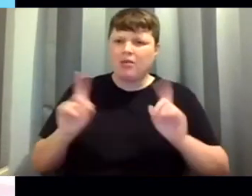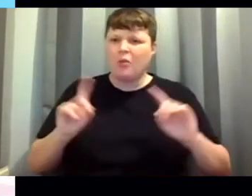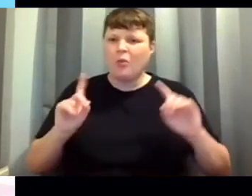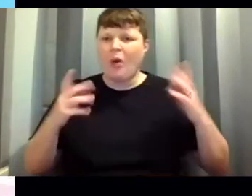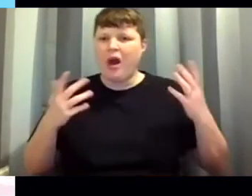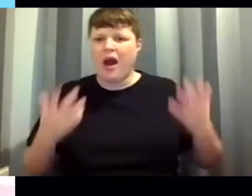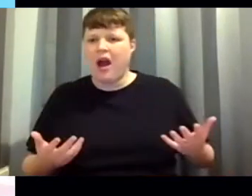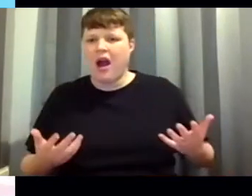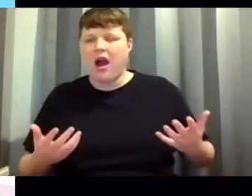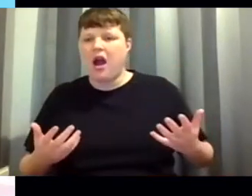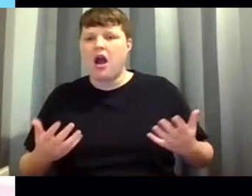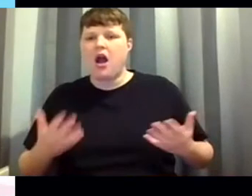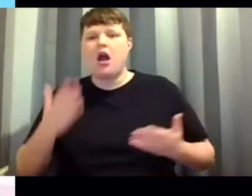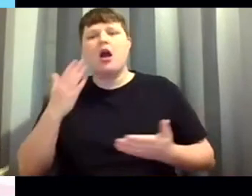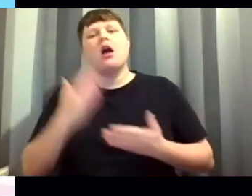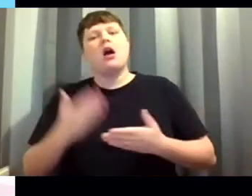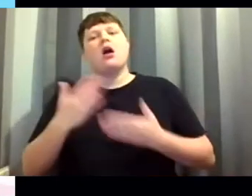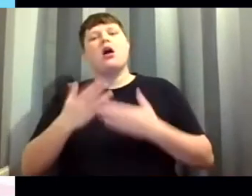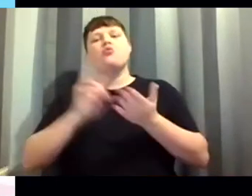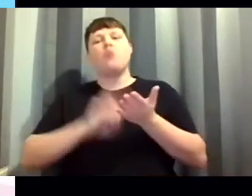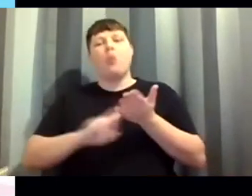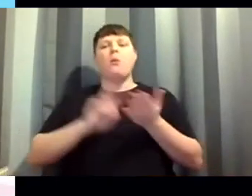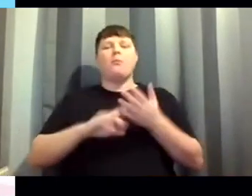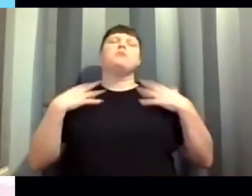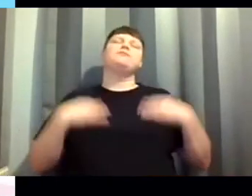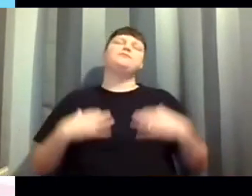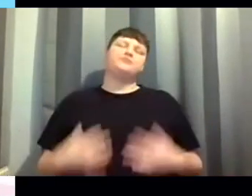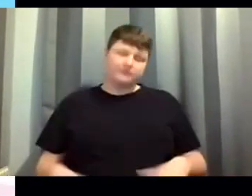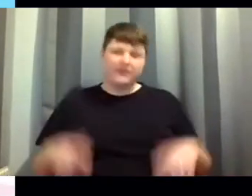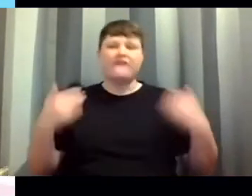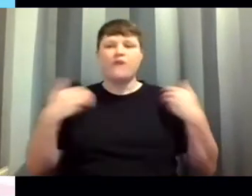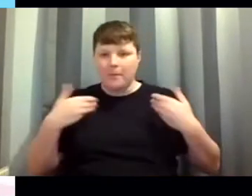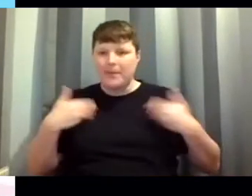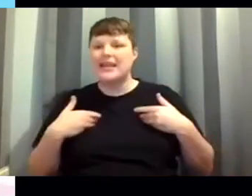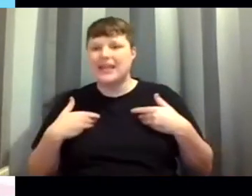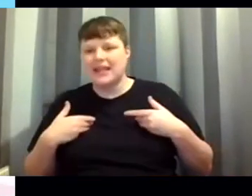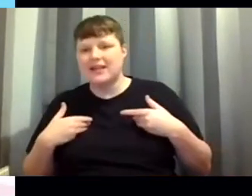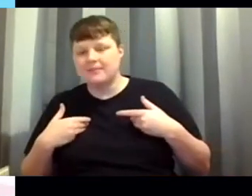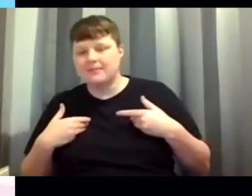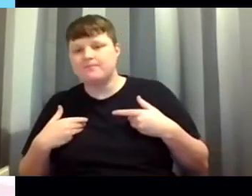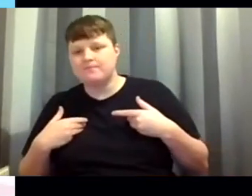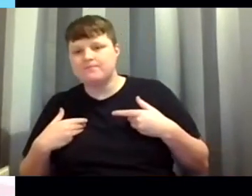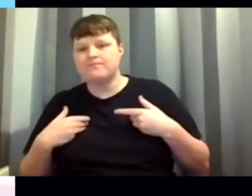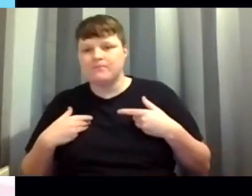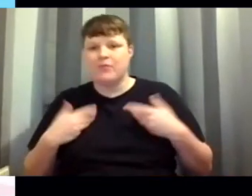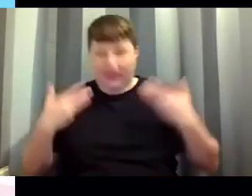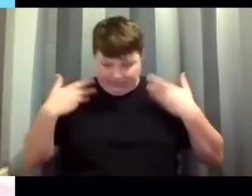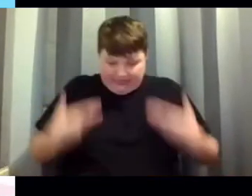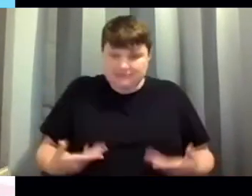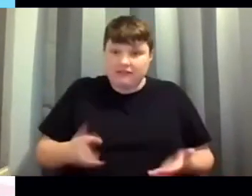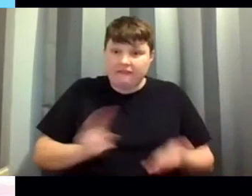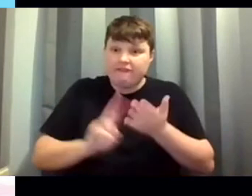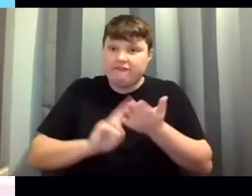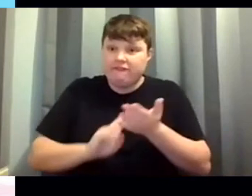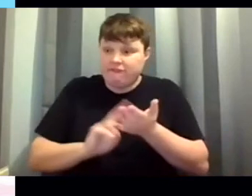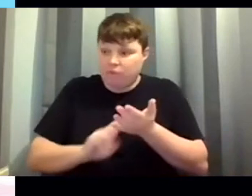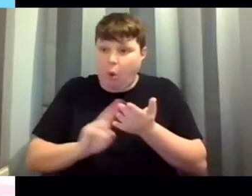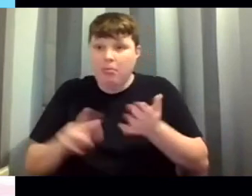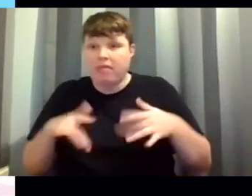And that's really what this is all about. For me, this is what feels normal and, when you feel